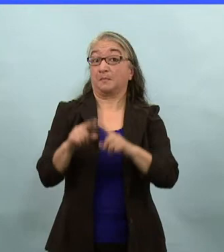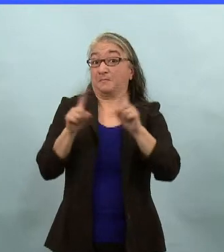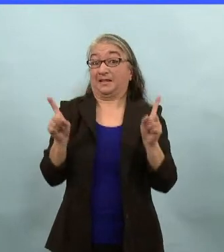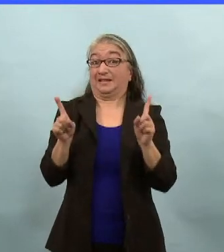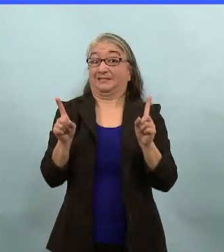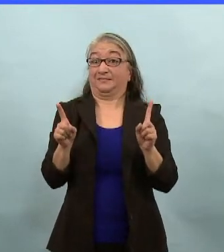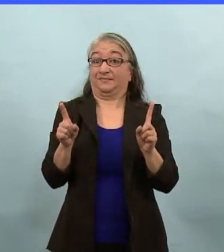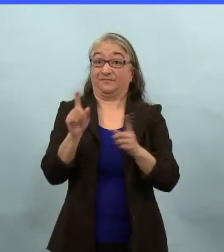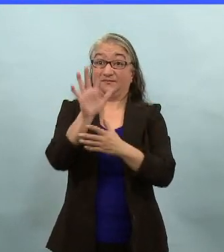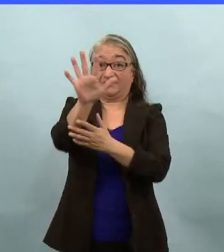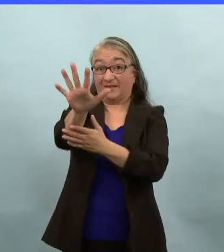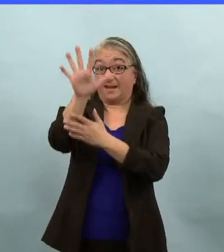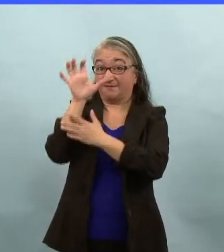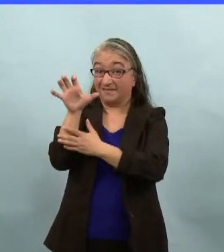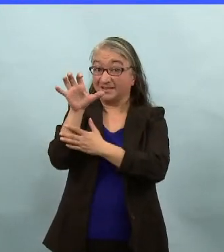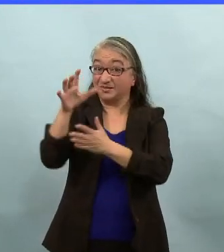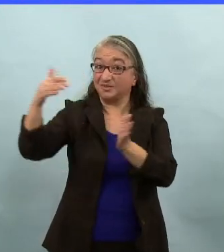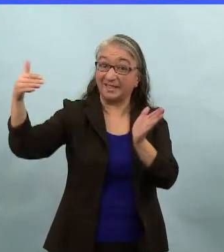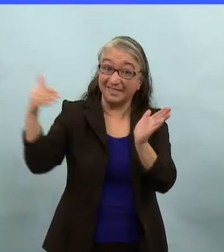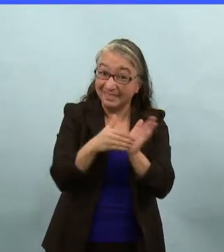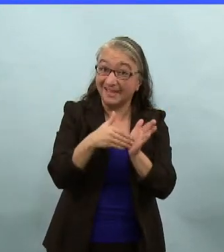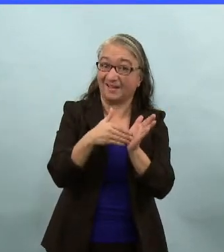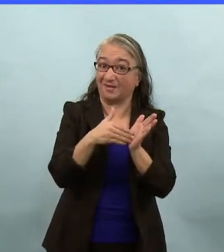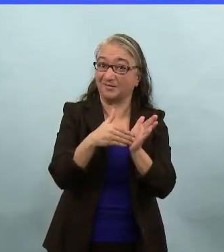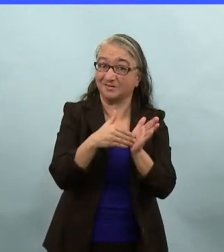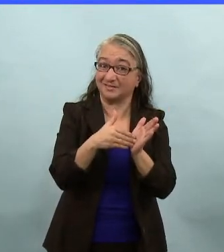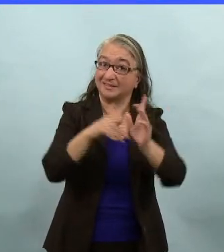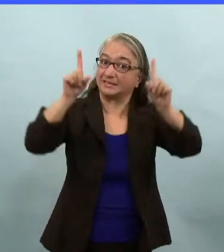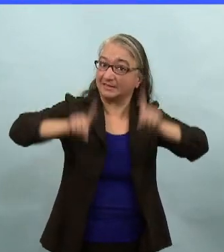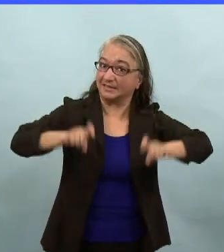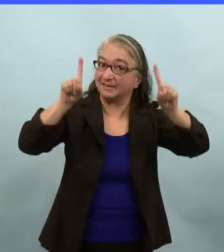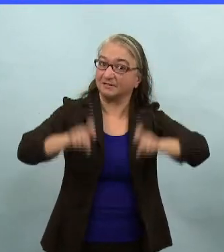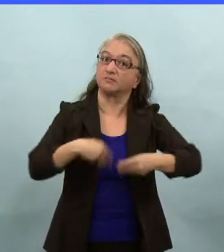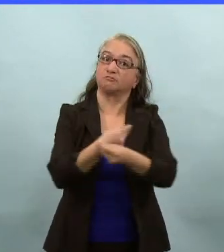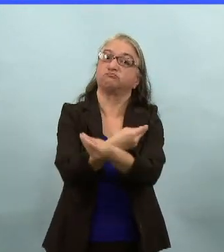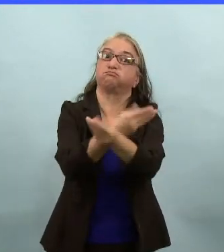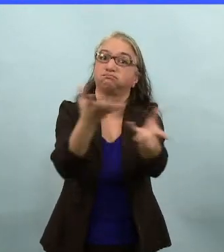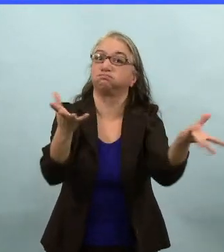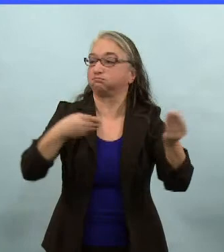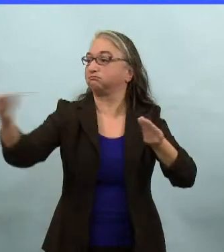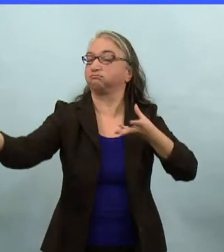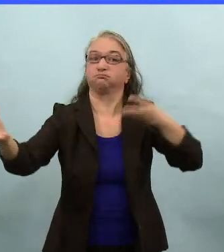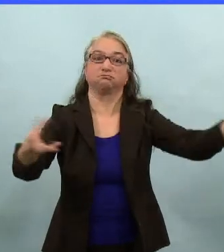already handed out to students to to take and for testing before they get back into the classroom